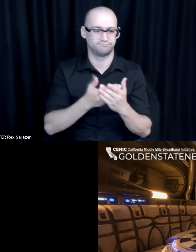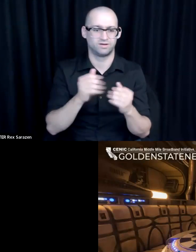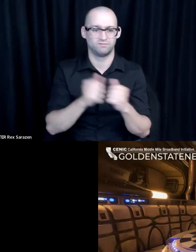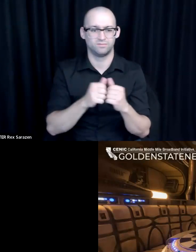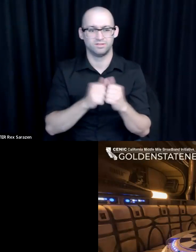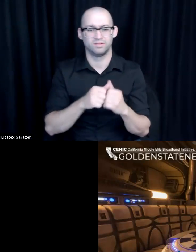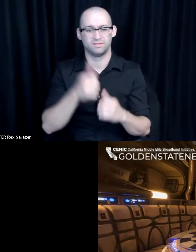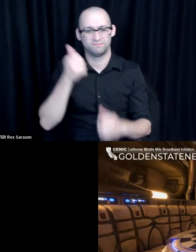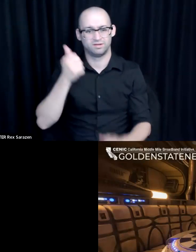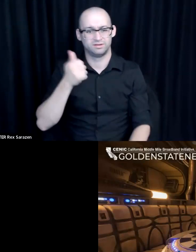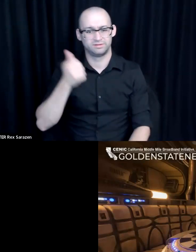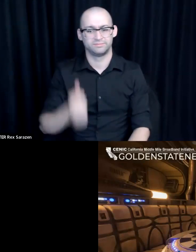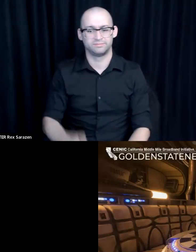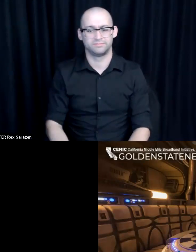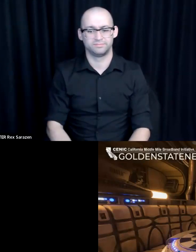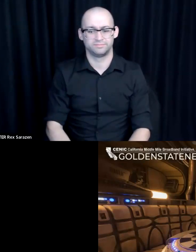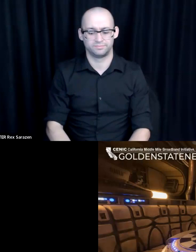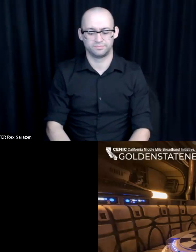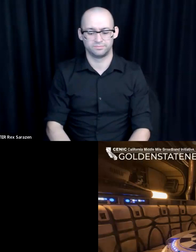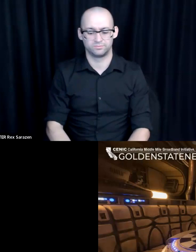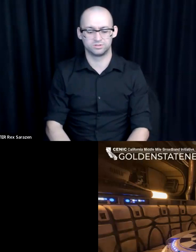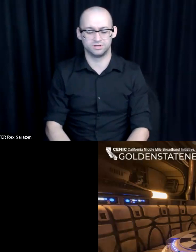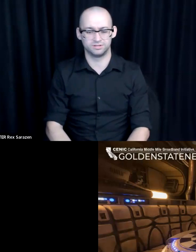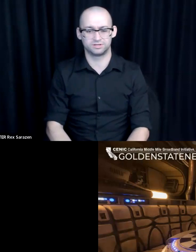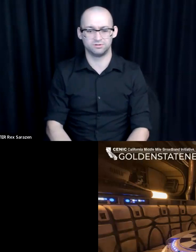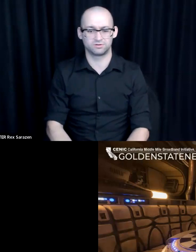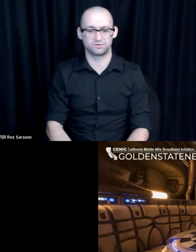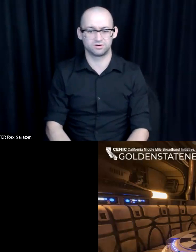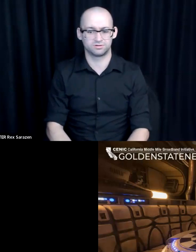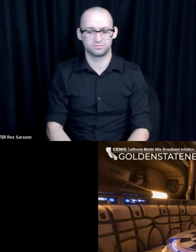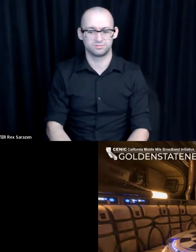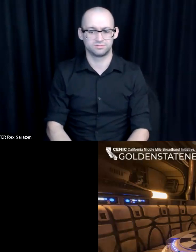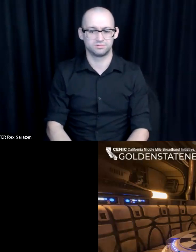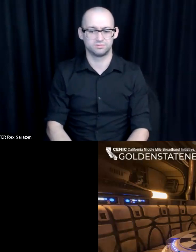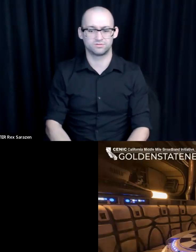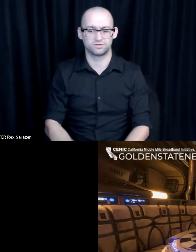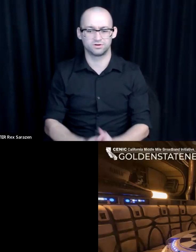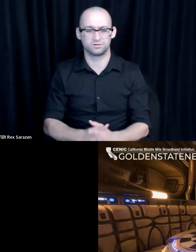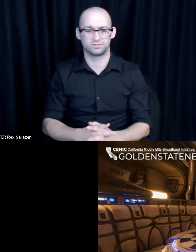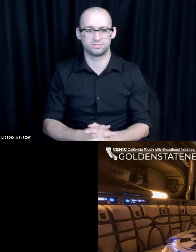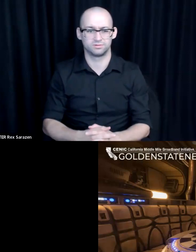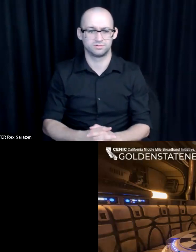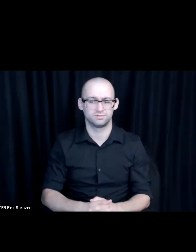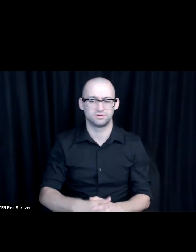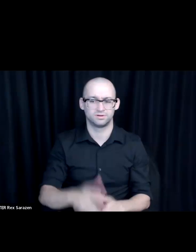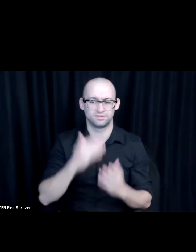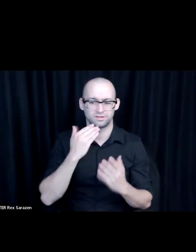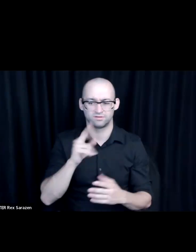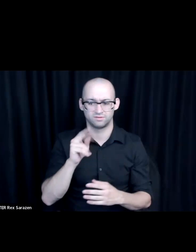thank you, very much appreciate it. Looking at the chat, thank you, Vanesscia, for answering